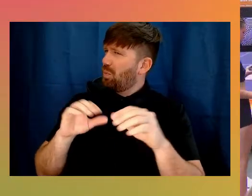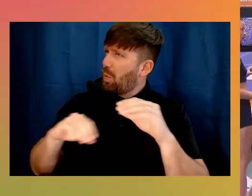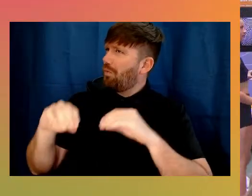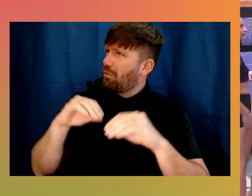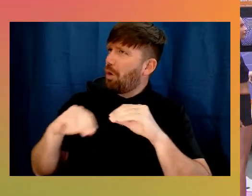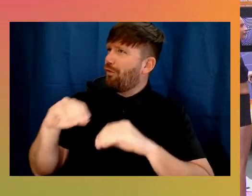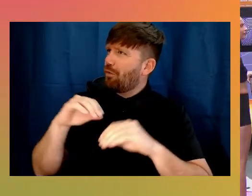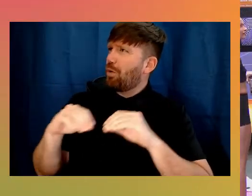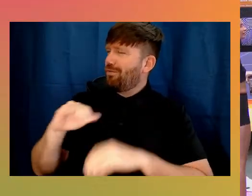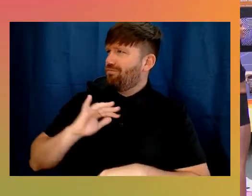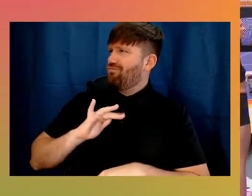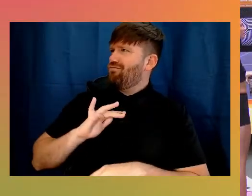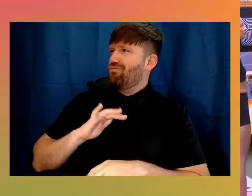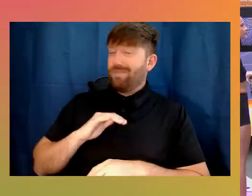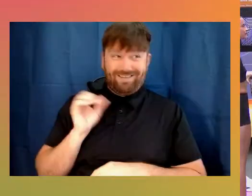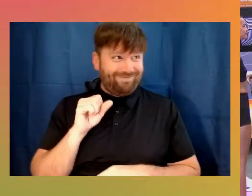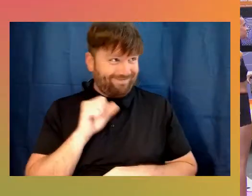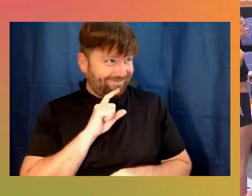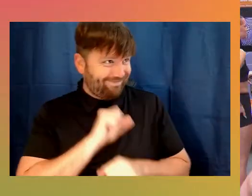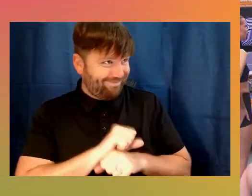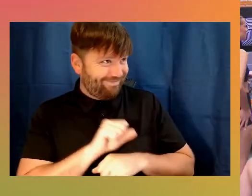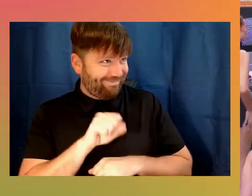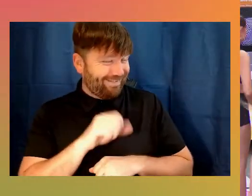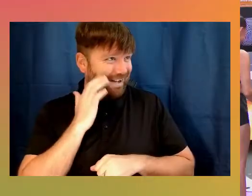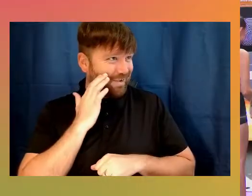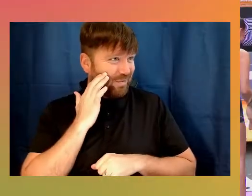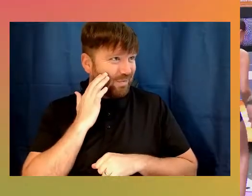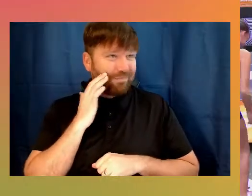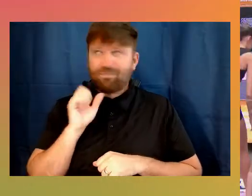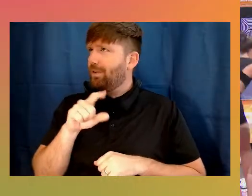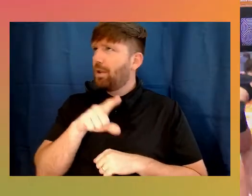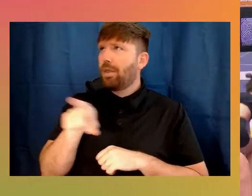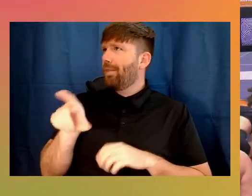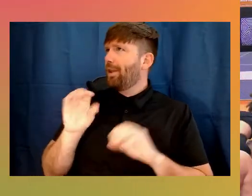TIME. BEEN LEARNING A LOT OF THINGS, YOU KNOW?